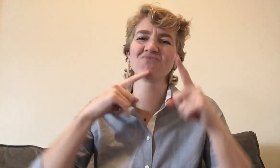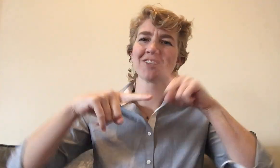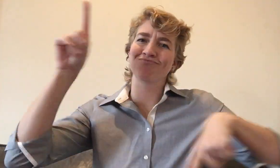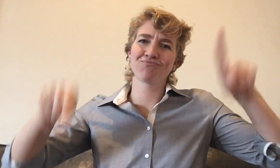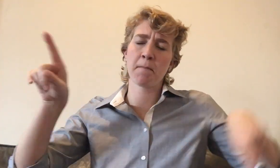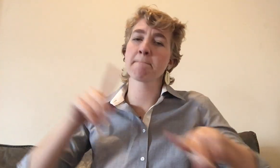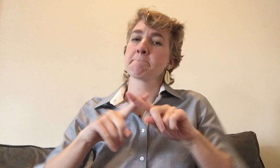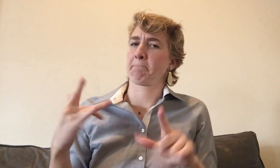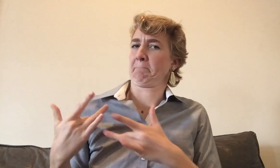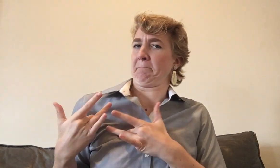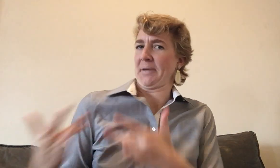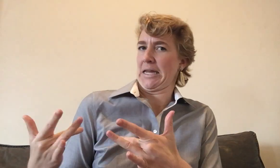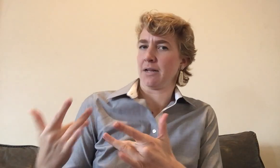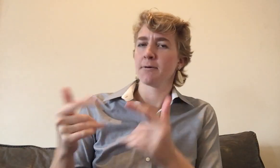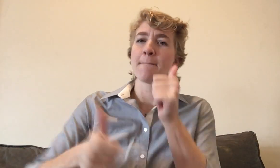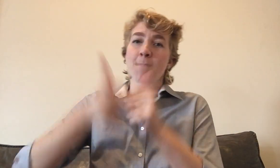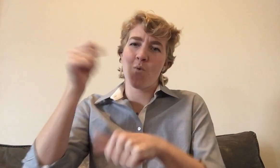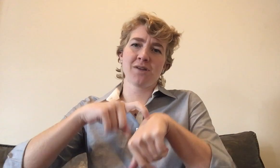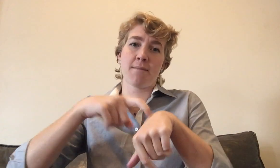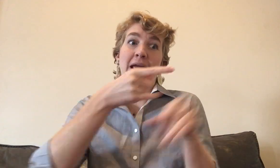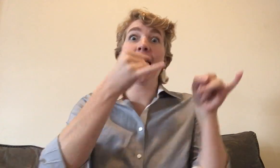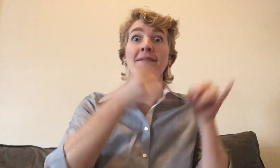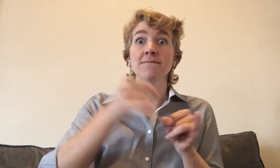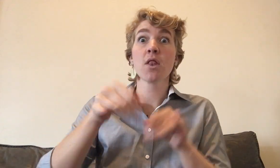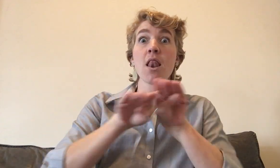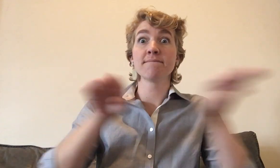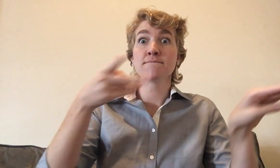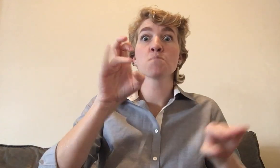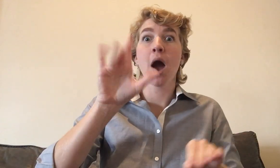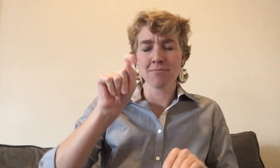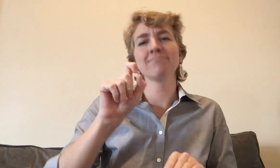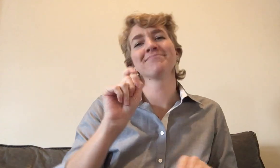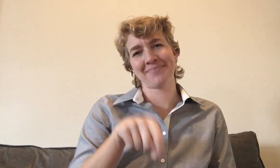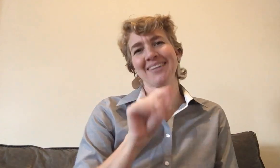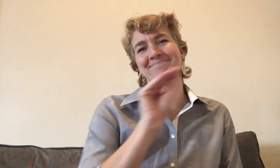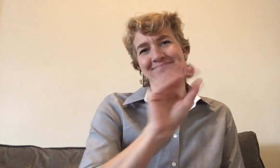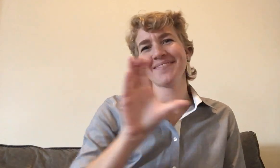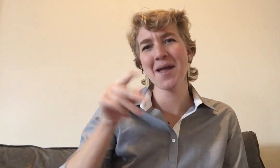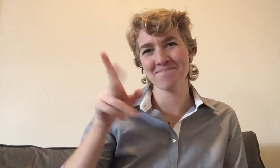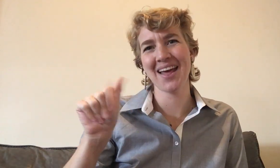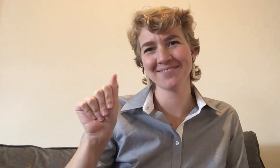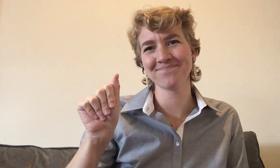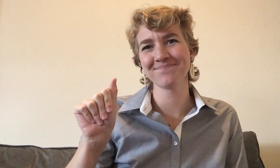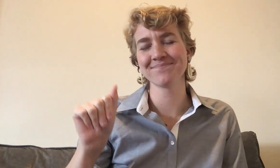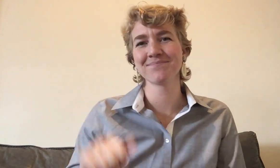There's some variation, but there is an universal tendency for languages to use copulas to predicate individual-level predicates.